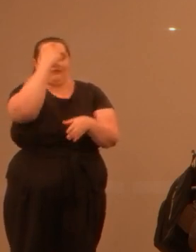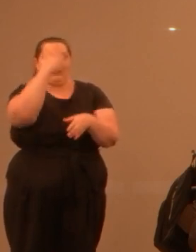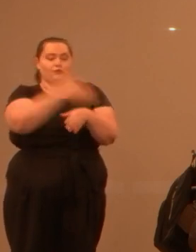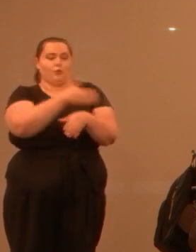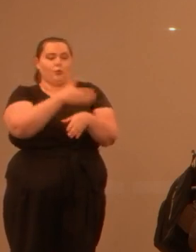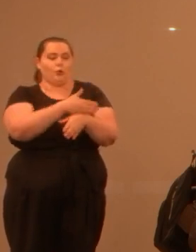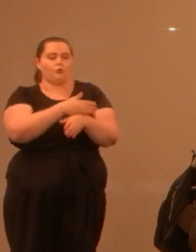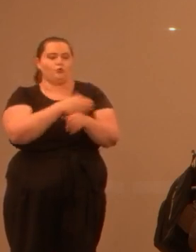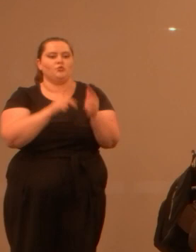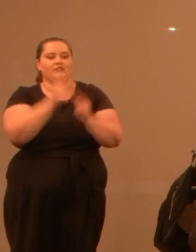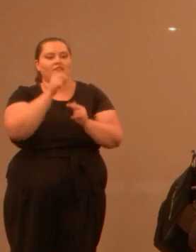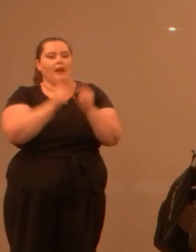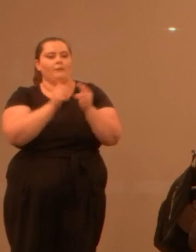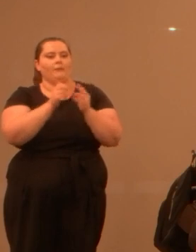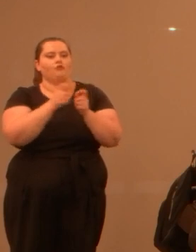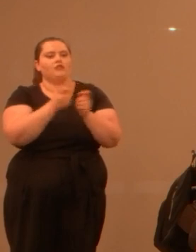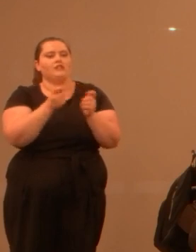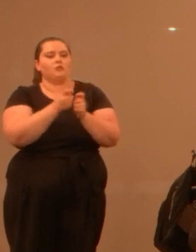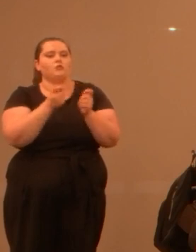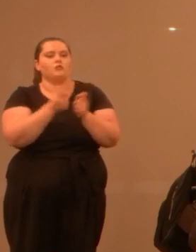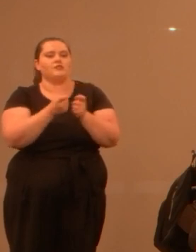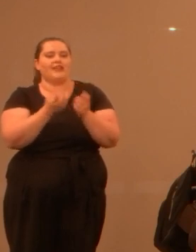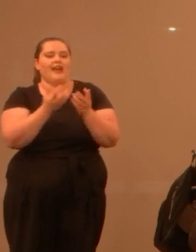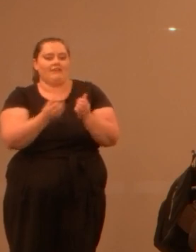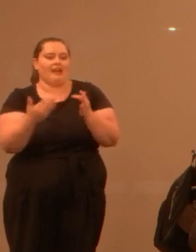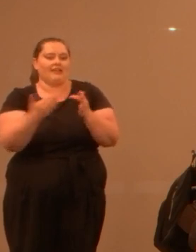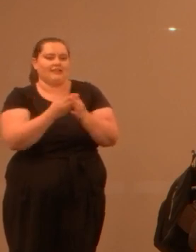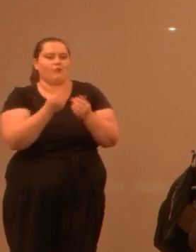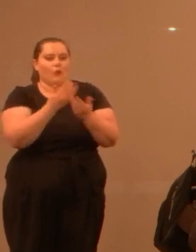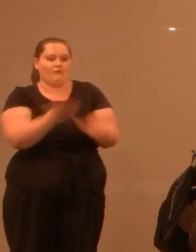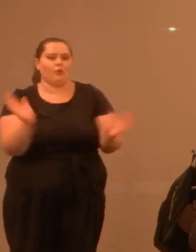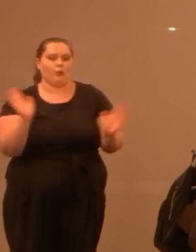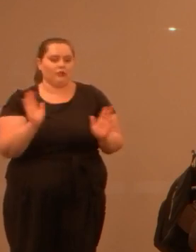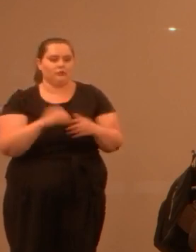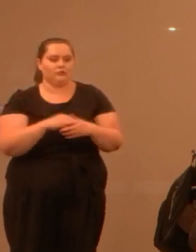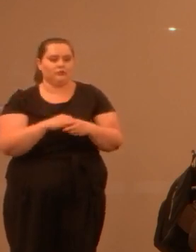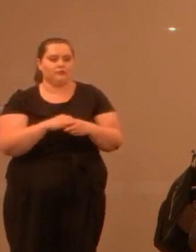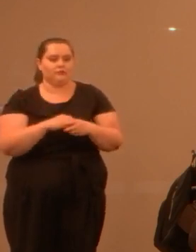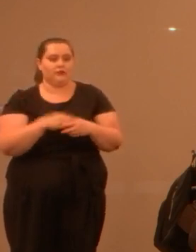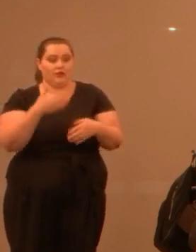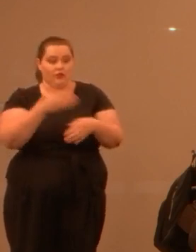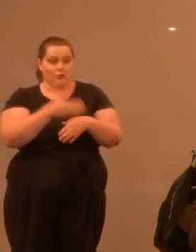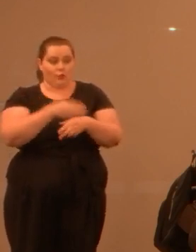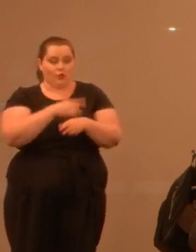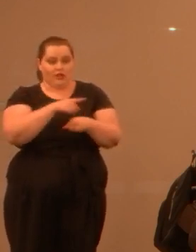resources that are accessible to everyone. The work you are doing is incredibly